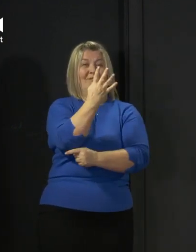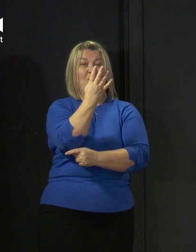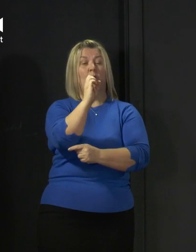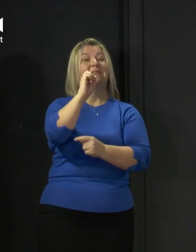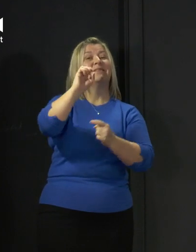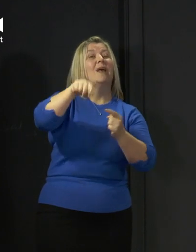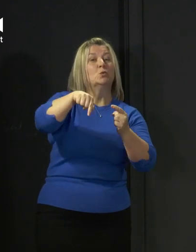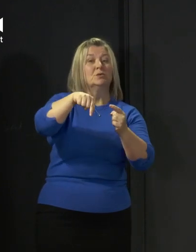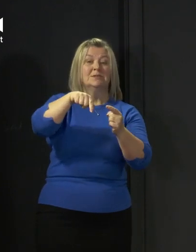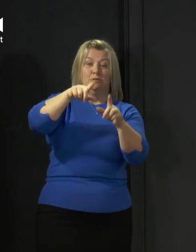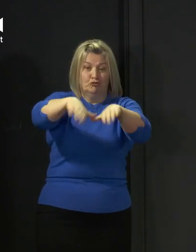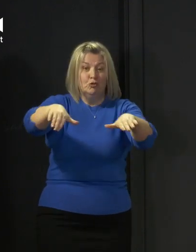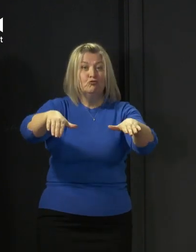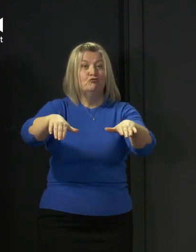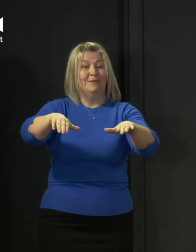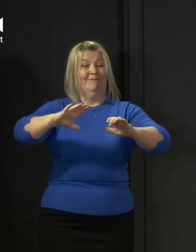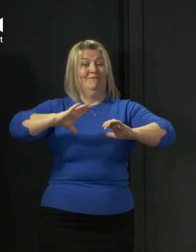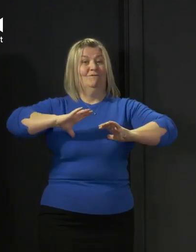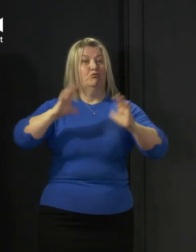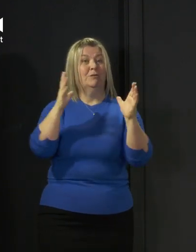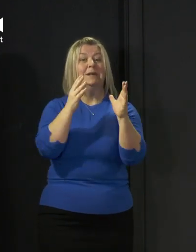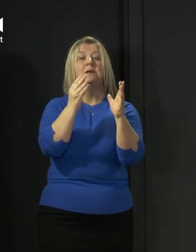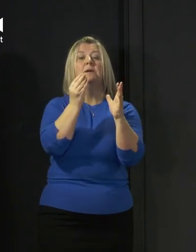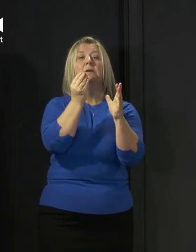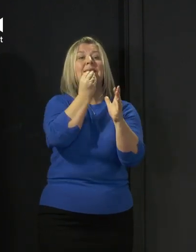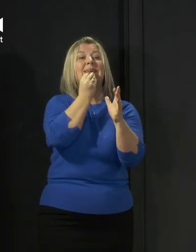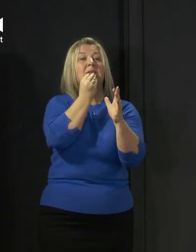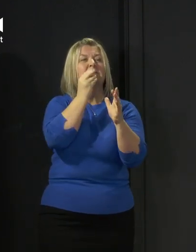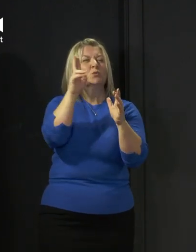currently been provided with physical meals either within Council and earlier